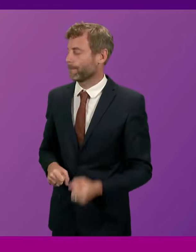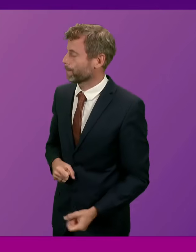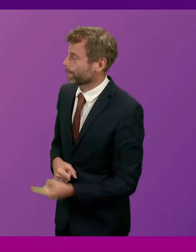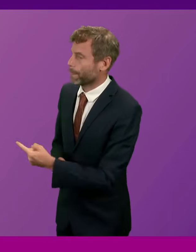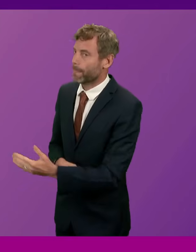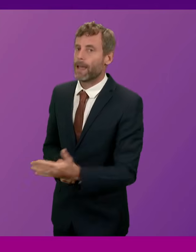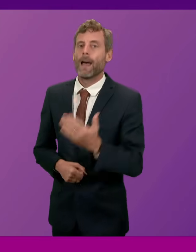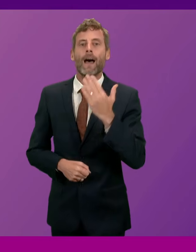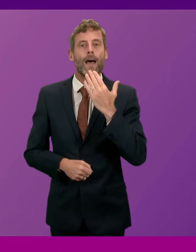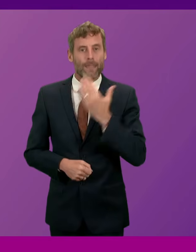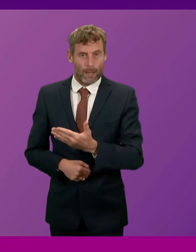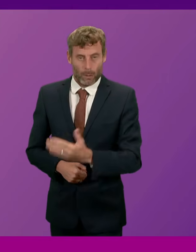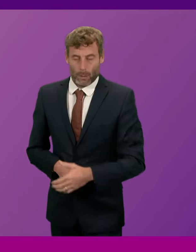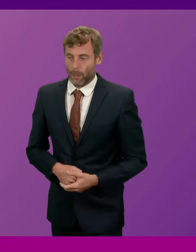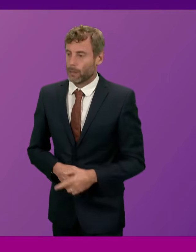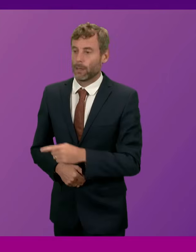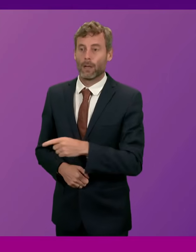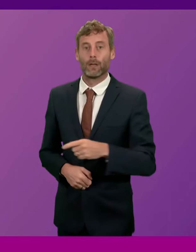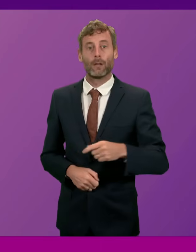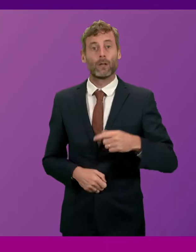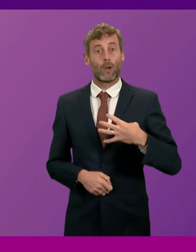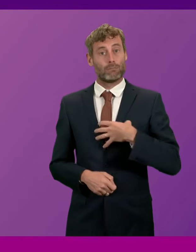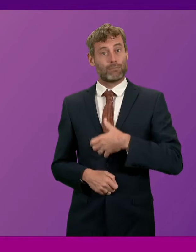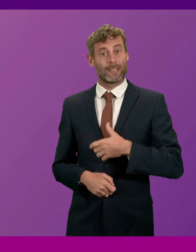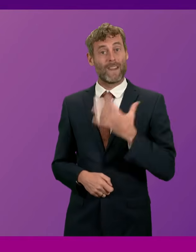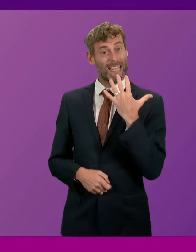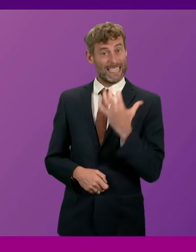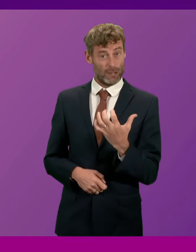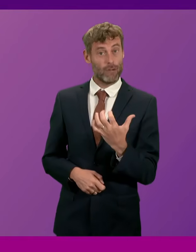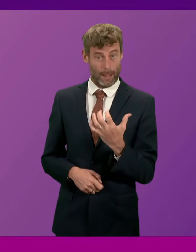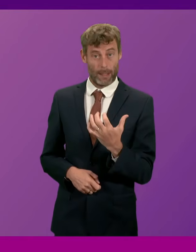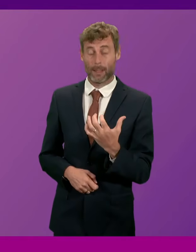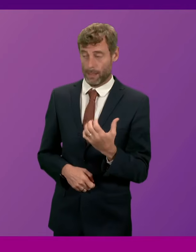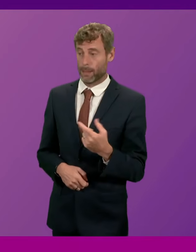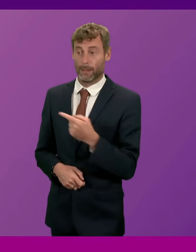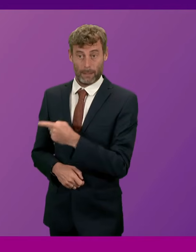The President of Israel, whose statements have been cited by the International Court of Justice